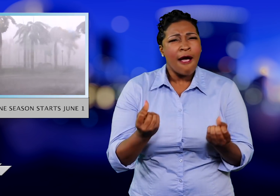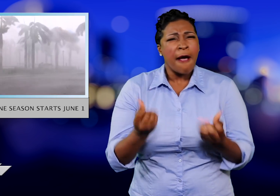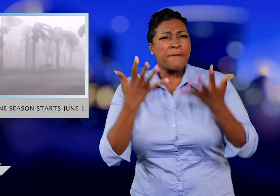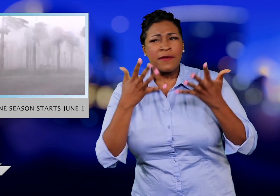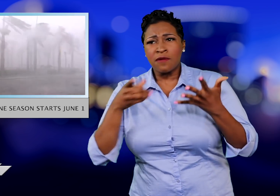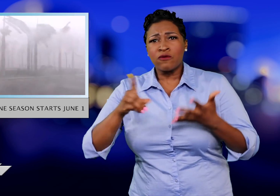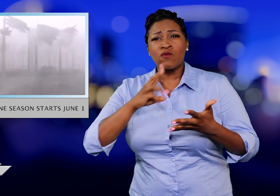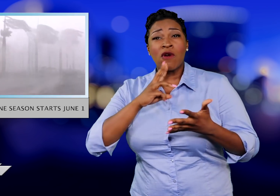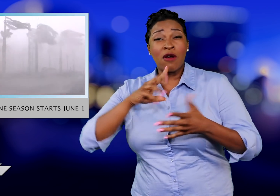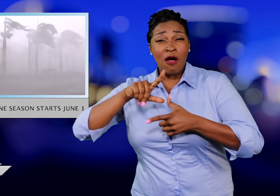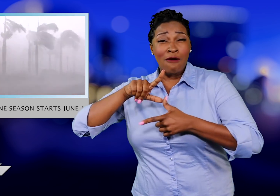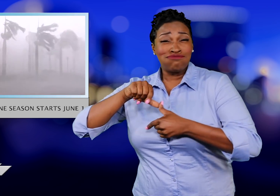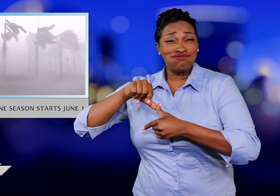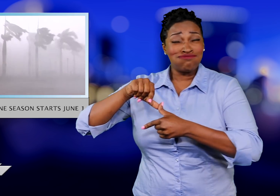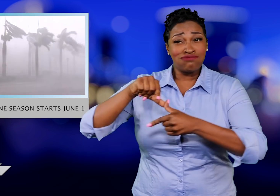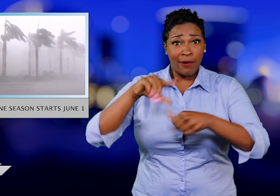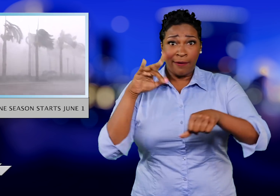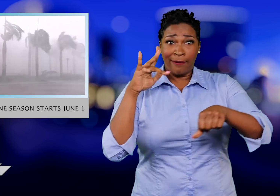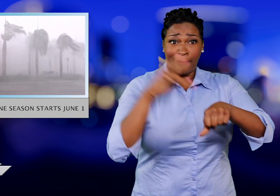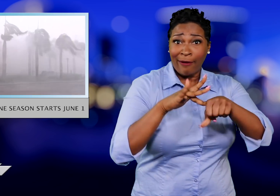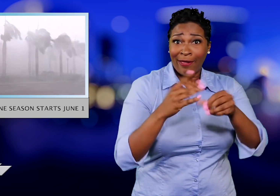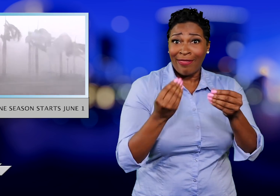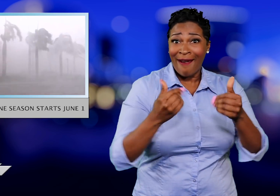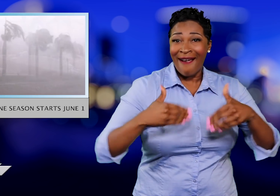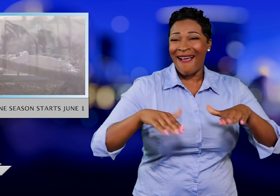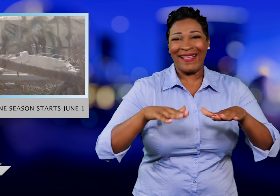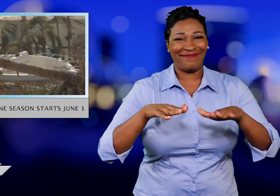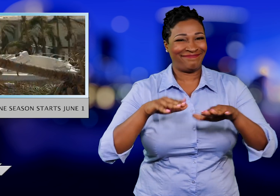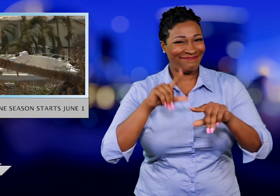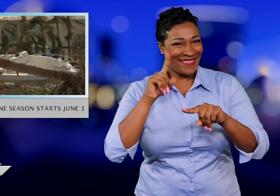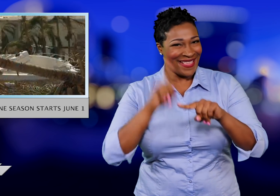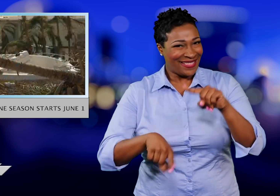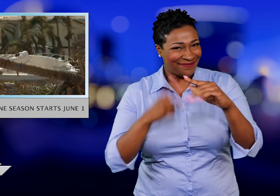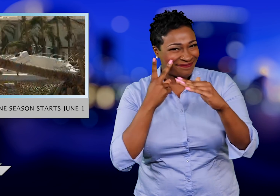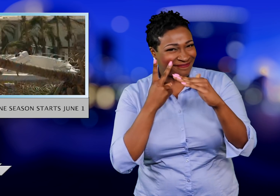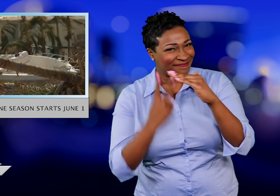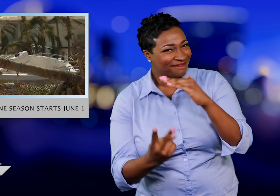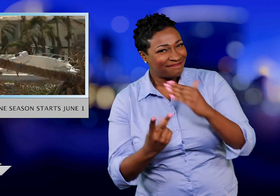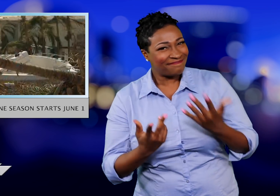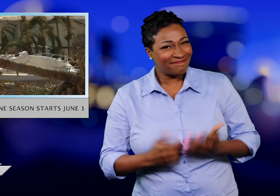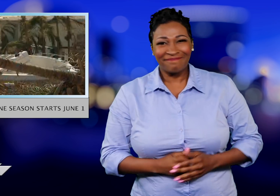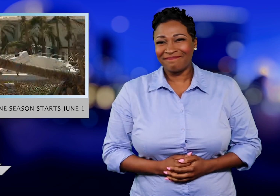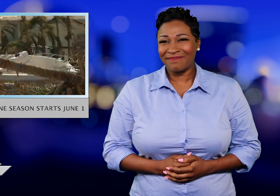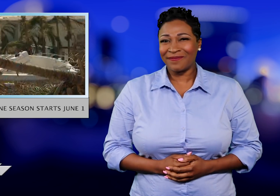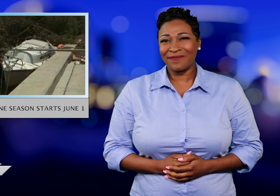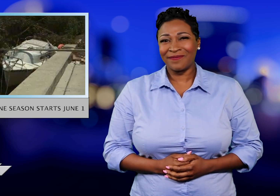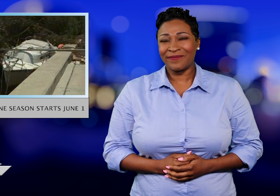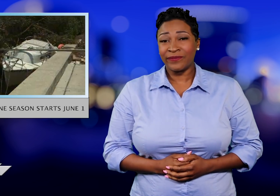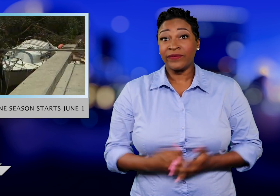be predicted: how many will make landfall.